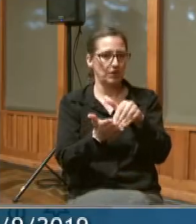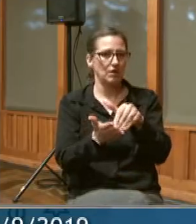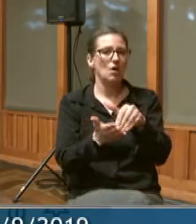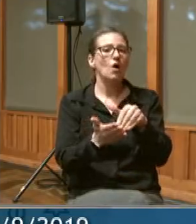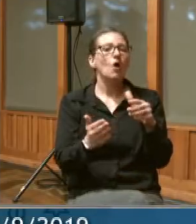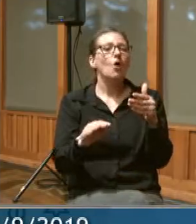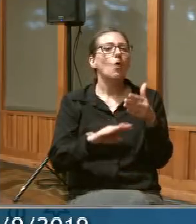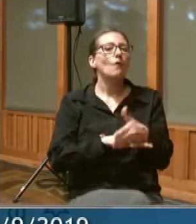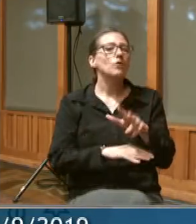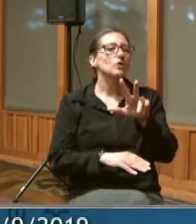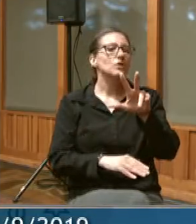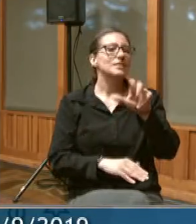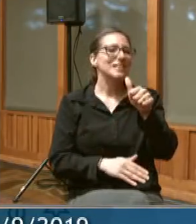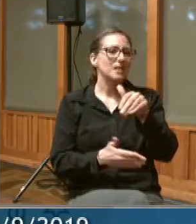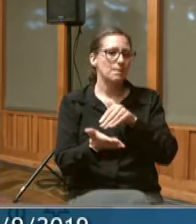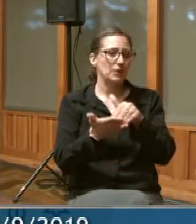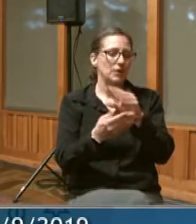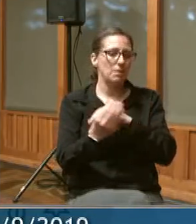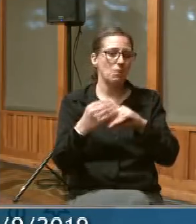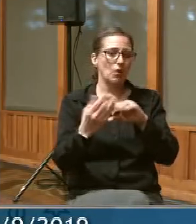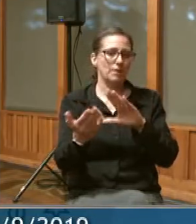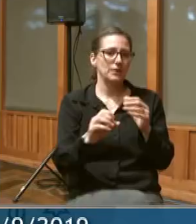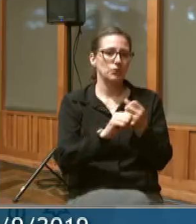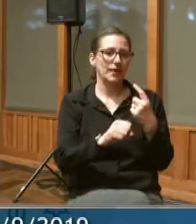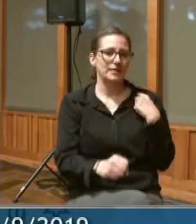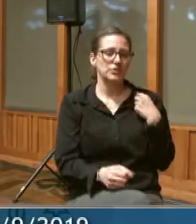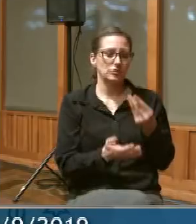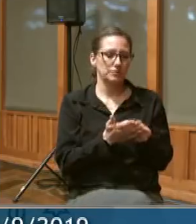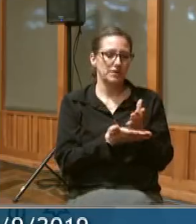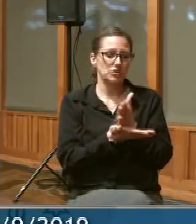236 MILLION, NEARLY 237 MILLION, OVER 10 MILLION MORE THAN LAST